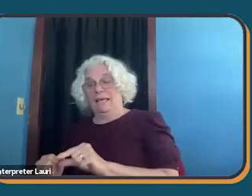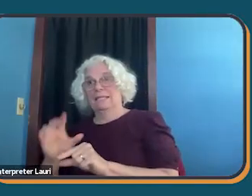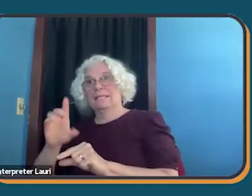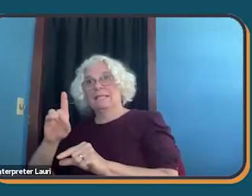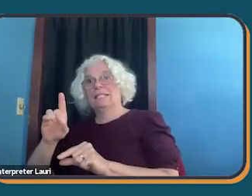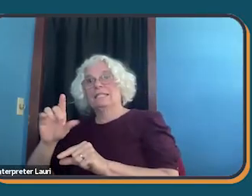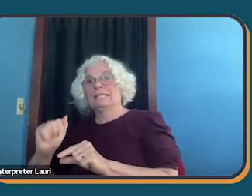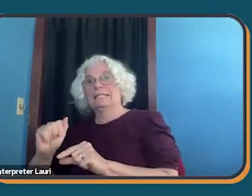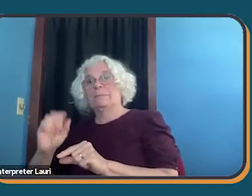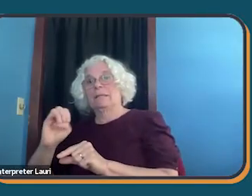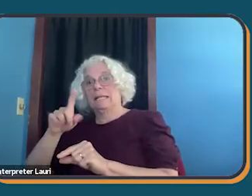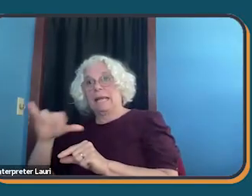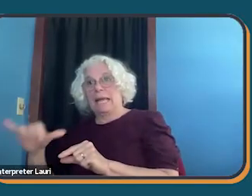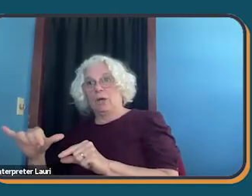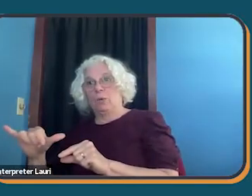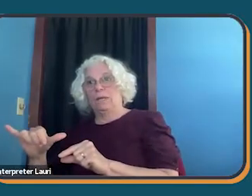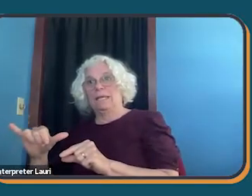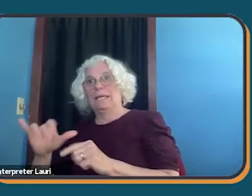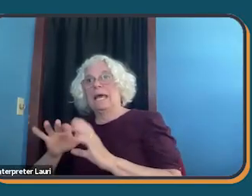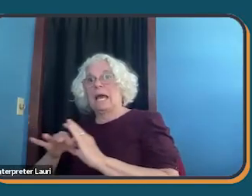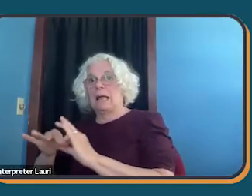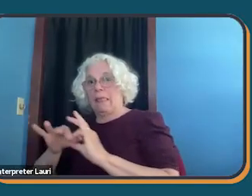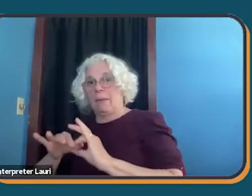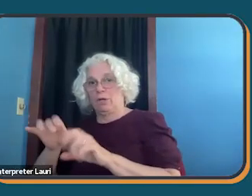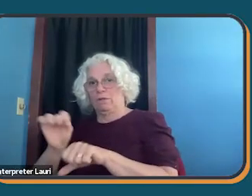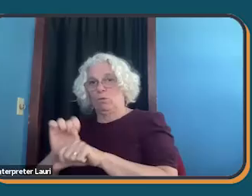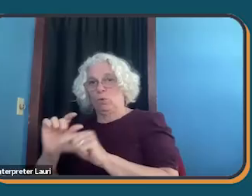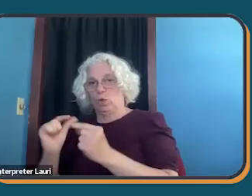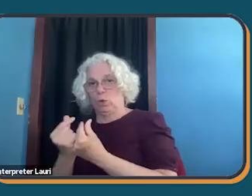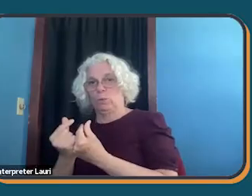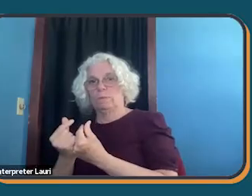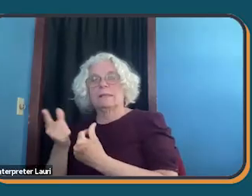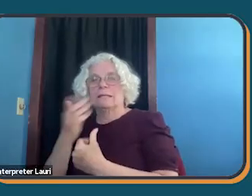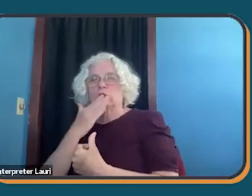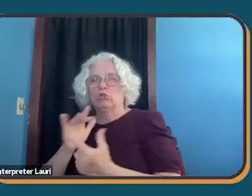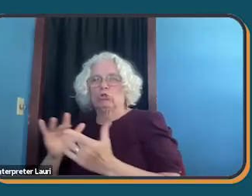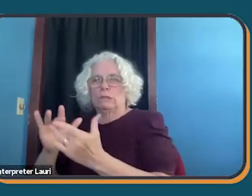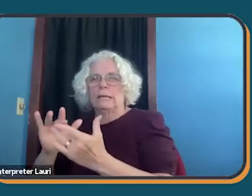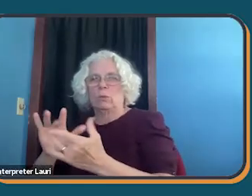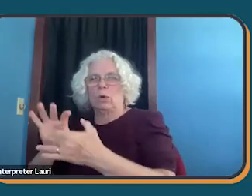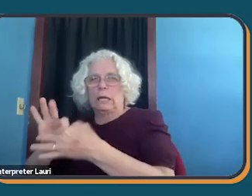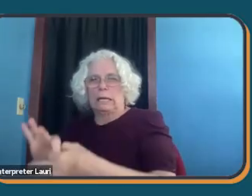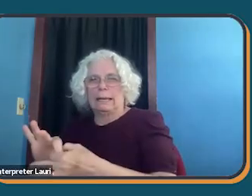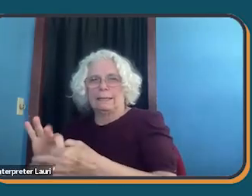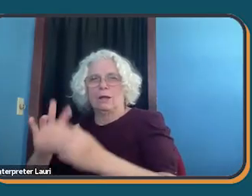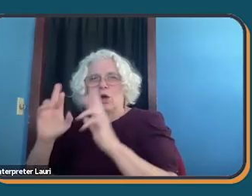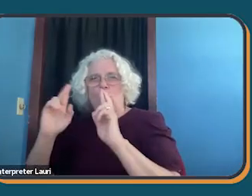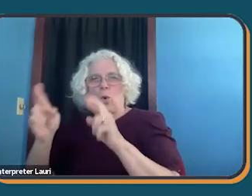has work groups that can be the start of your support network that we hope that you will build on